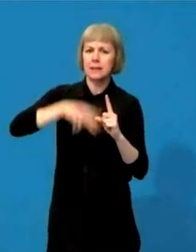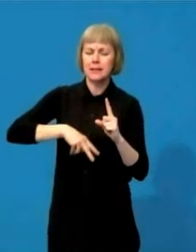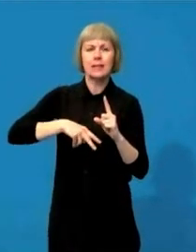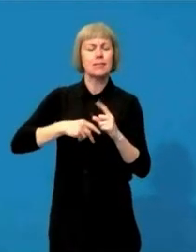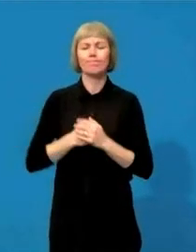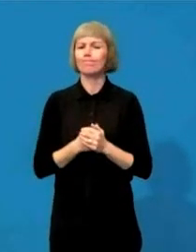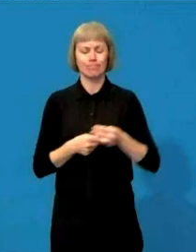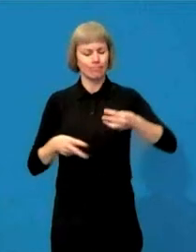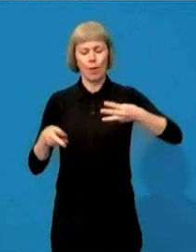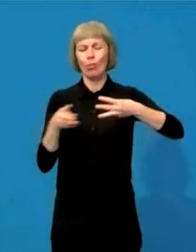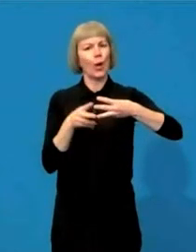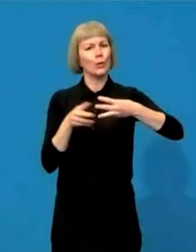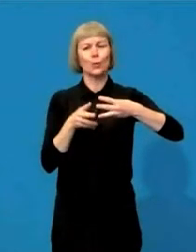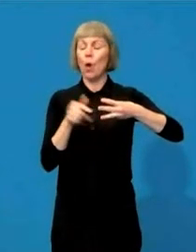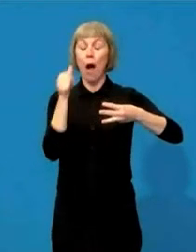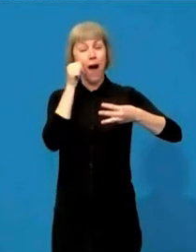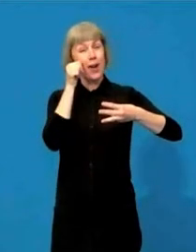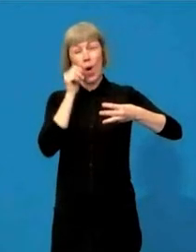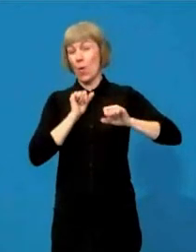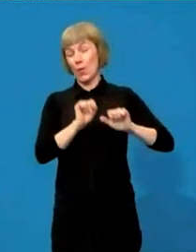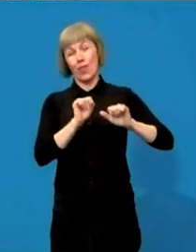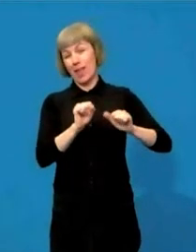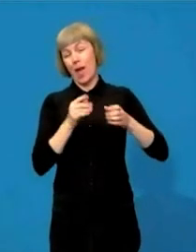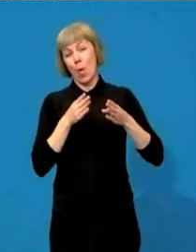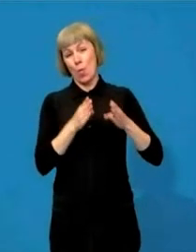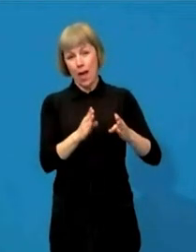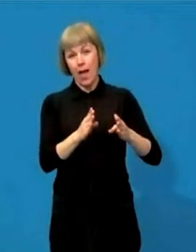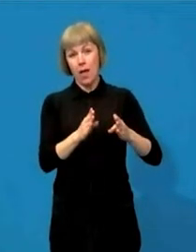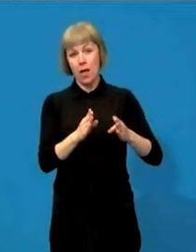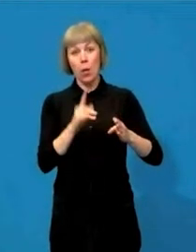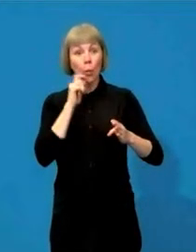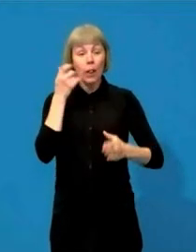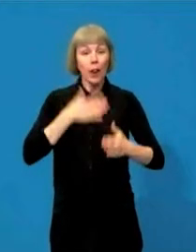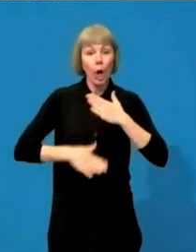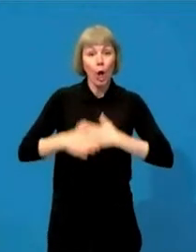where their head space is, to be able to put them through that rigorous assessment again